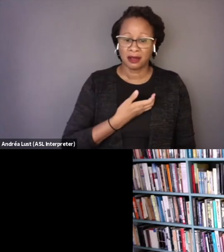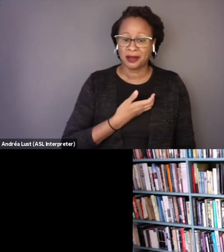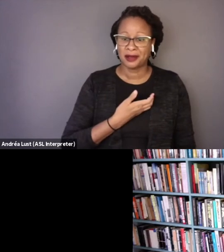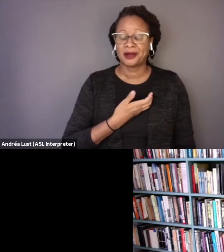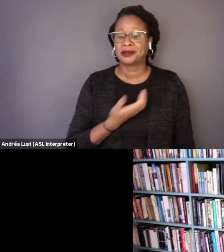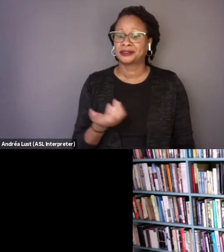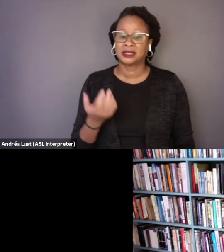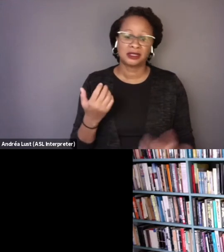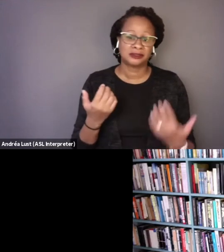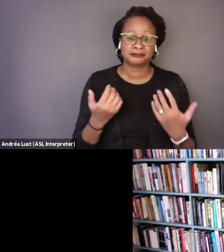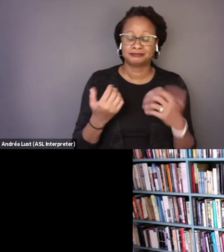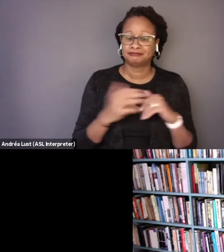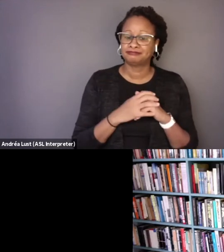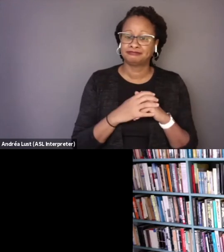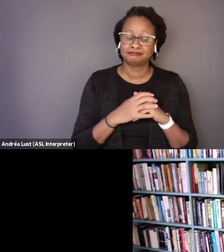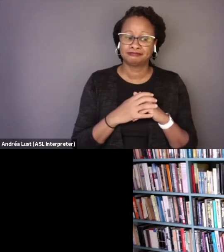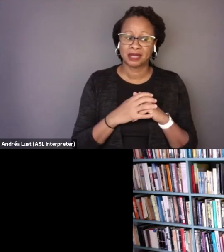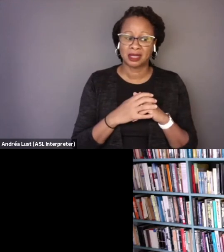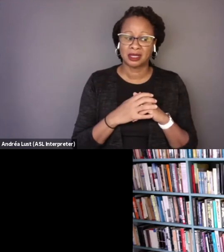and our oceans' under sea world,